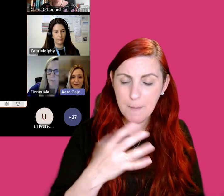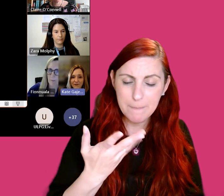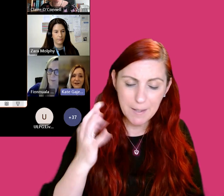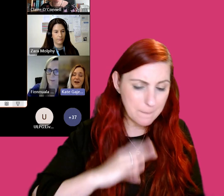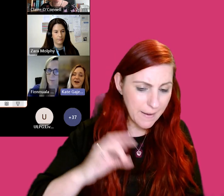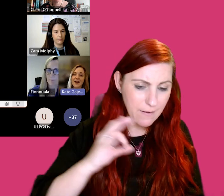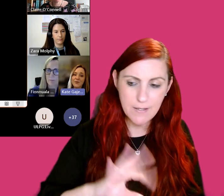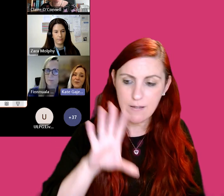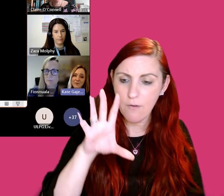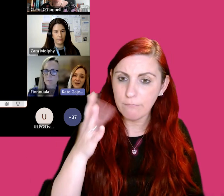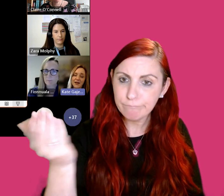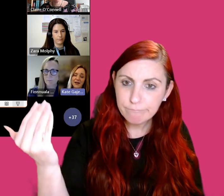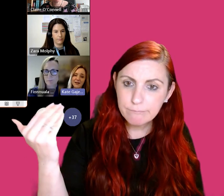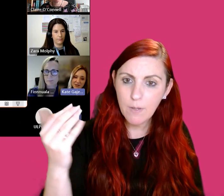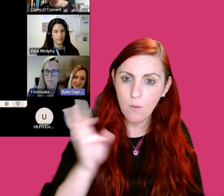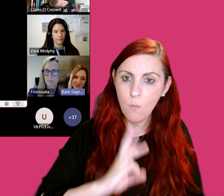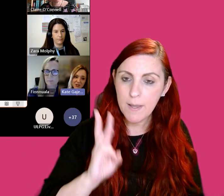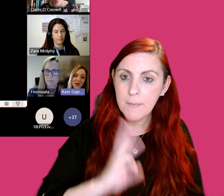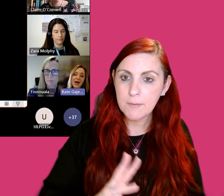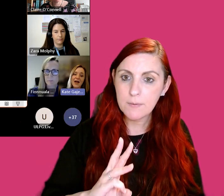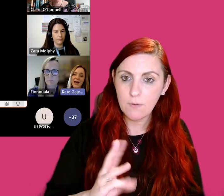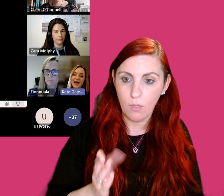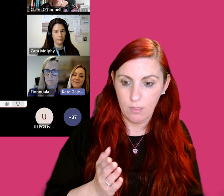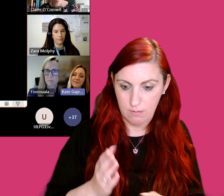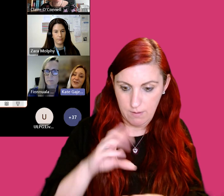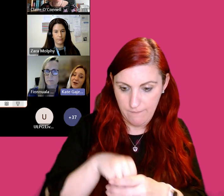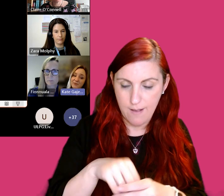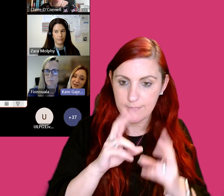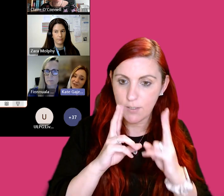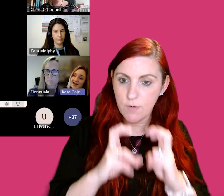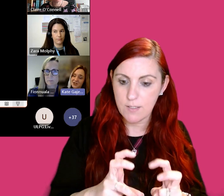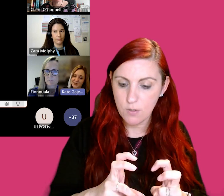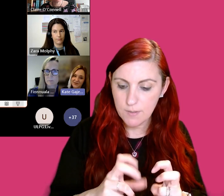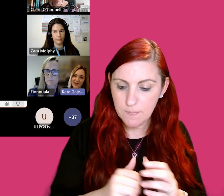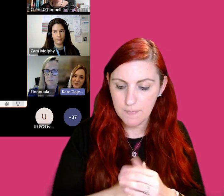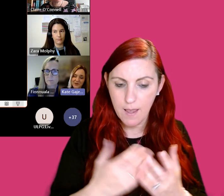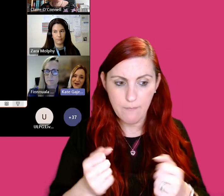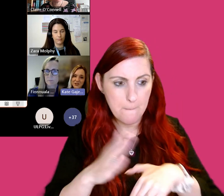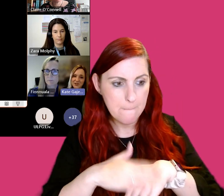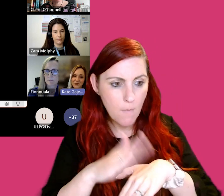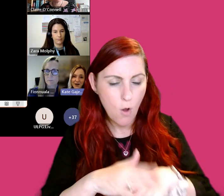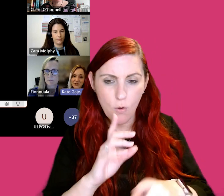involving uh women in research and you have more interactions with Healthcare professionals who are